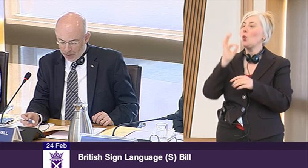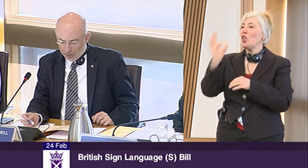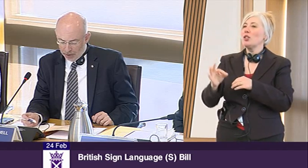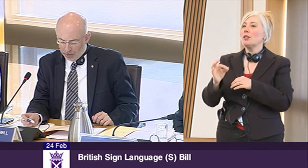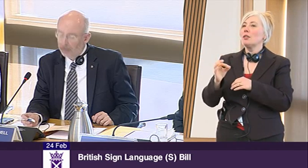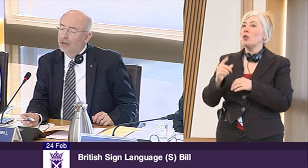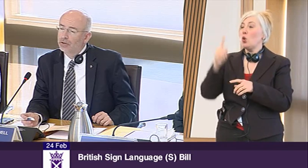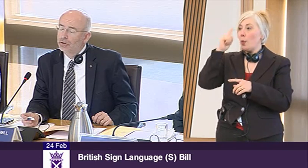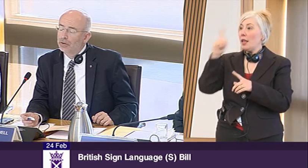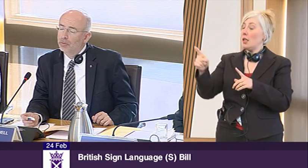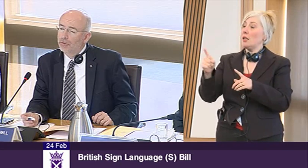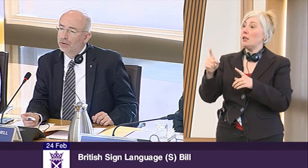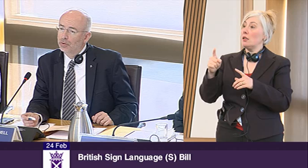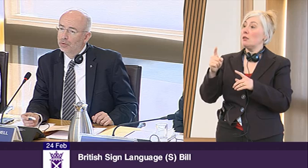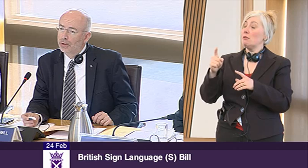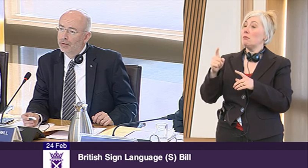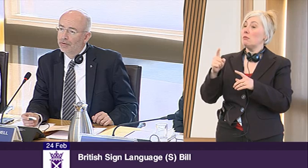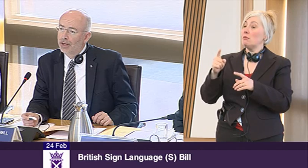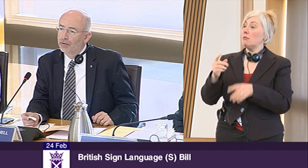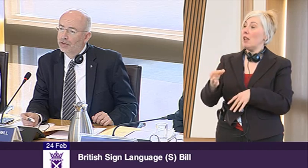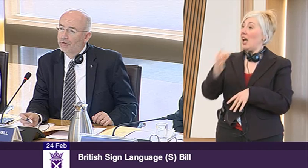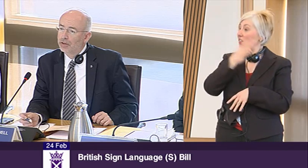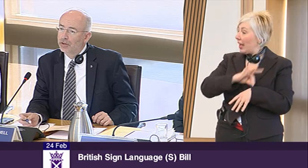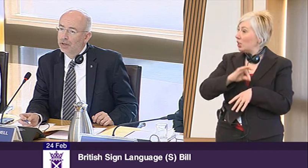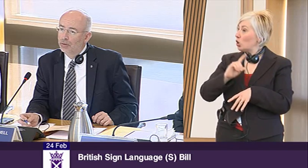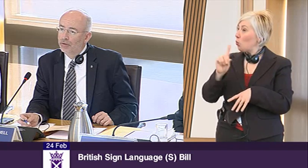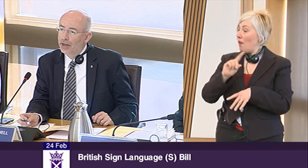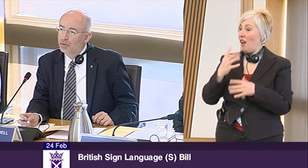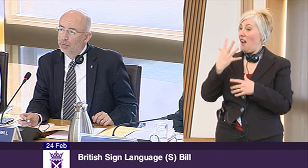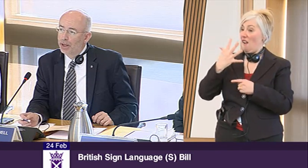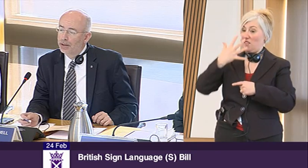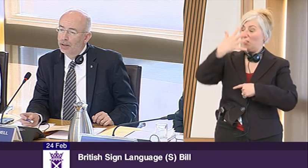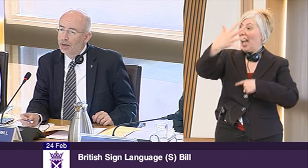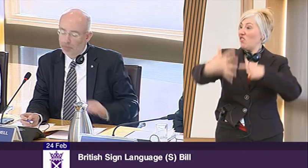there be advantages in moving to a five or seven-year cycle for the national plan as